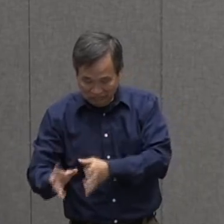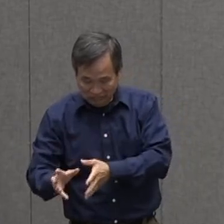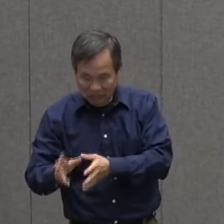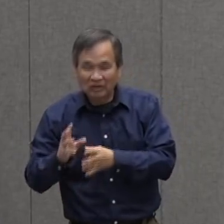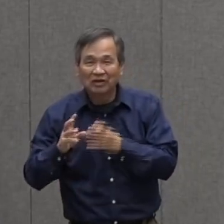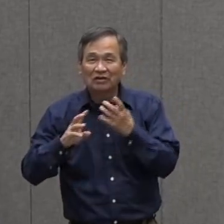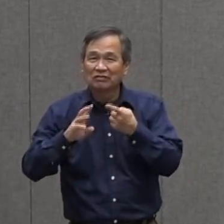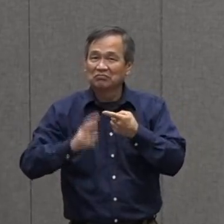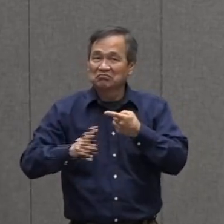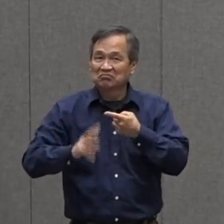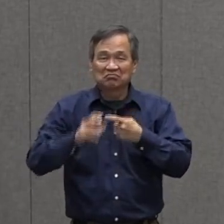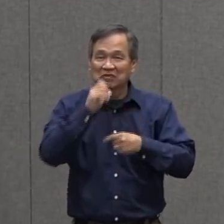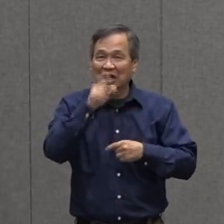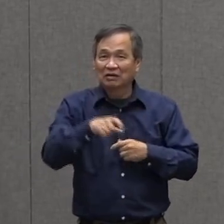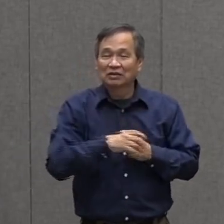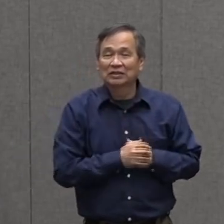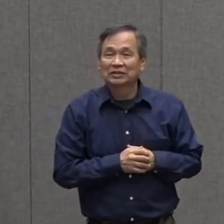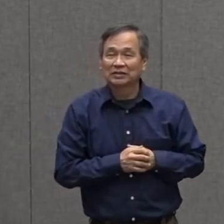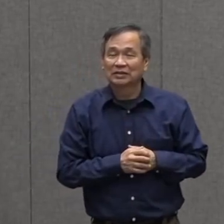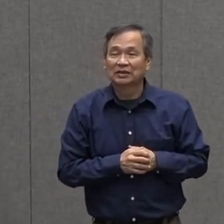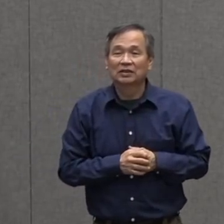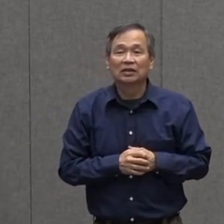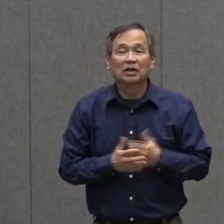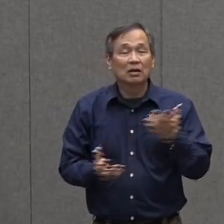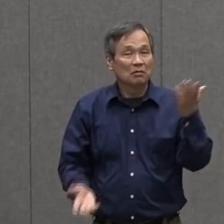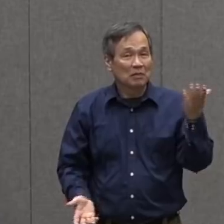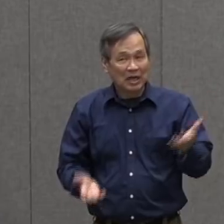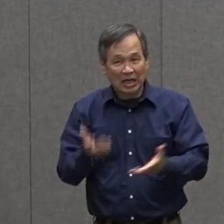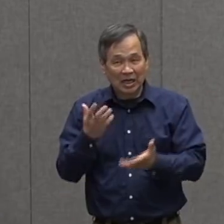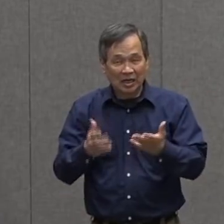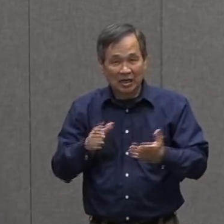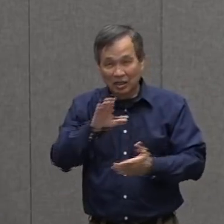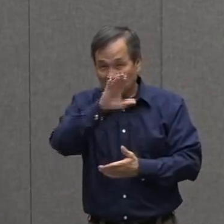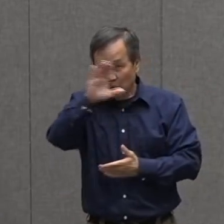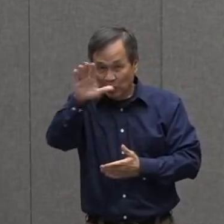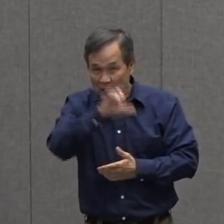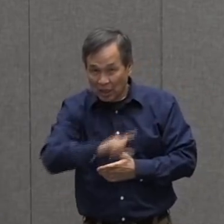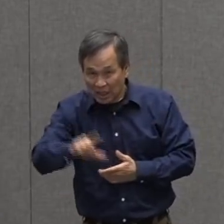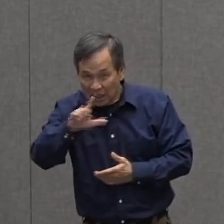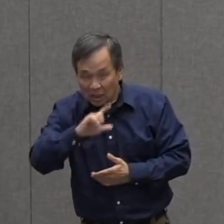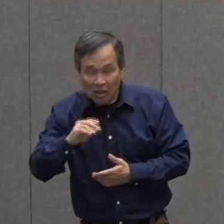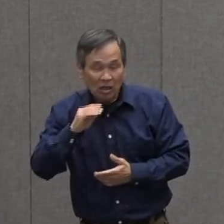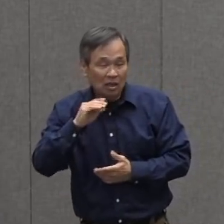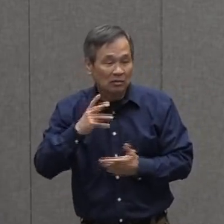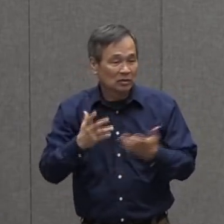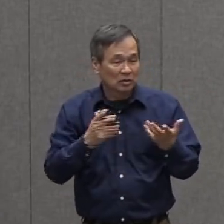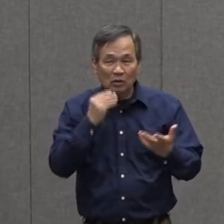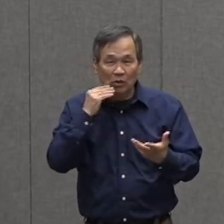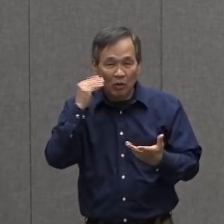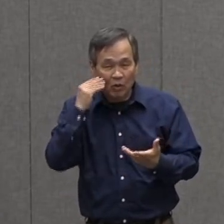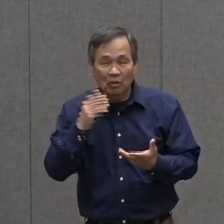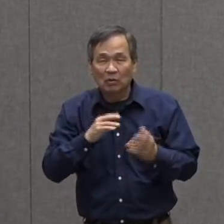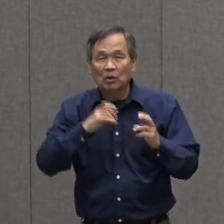I also encourage you to maybe in your library at home or maybe when you go back to school,